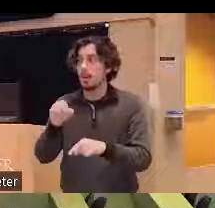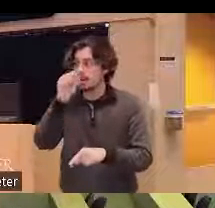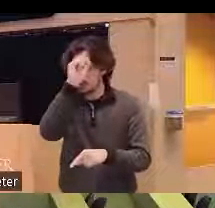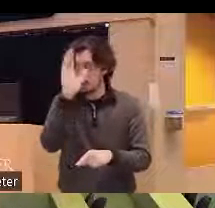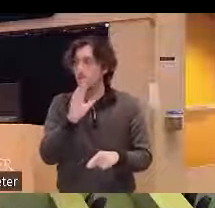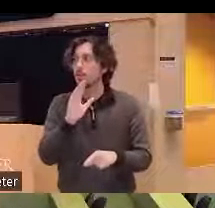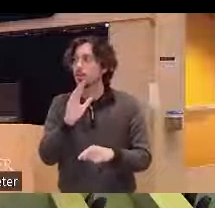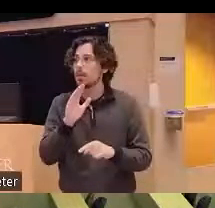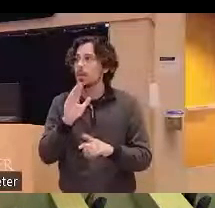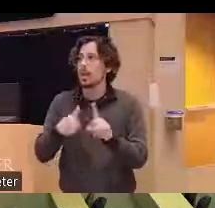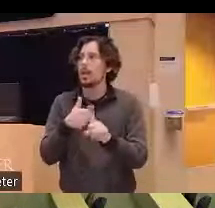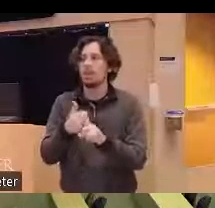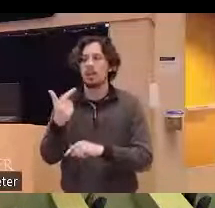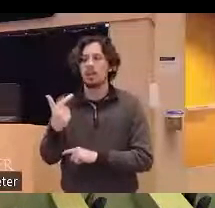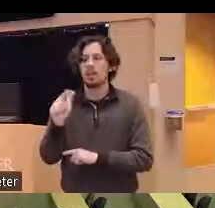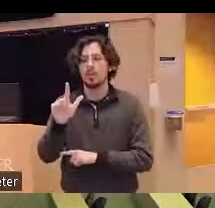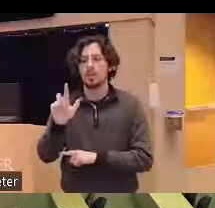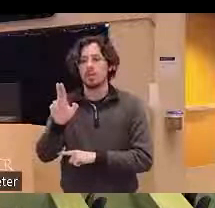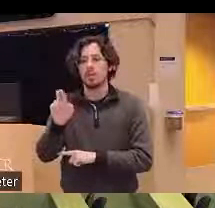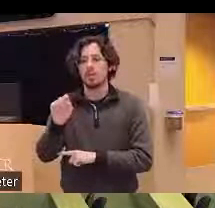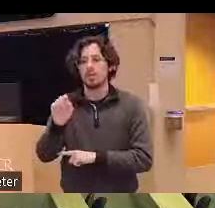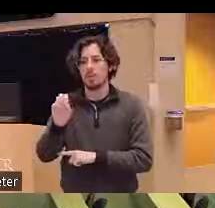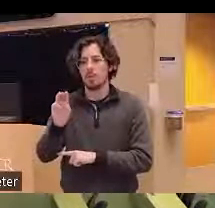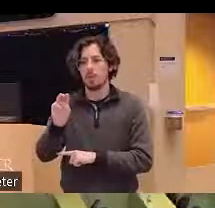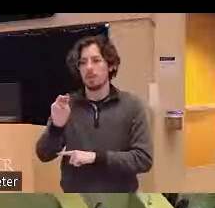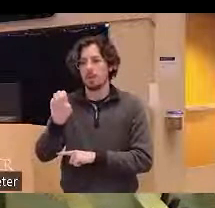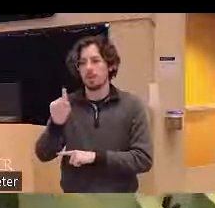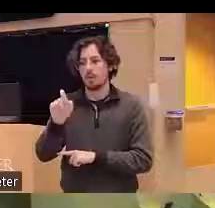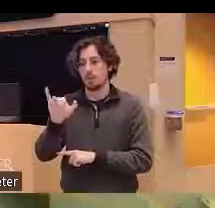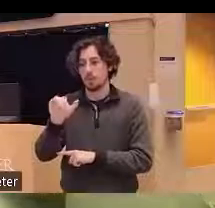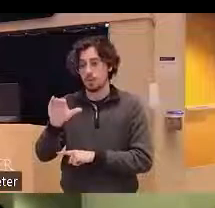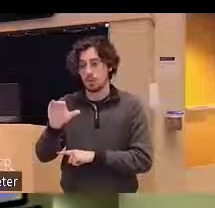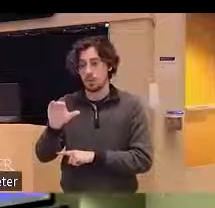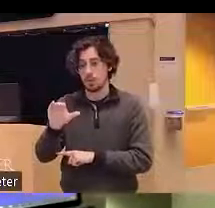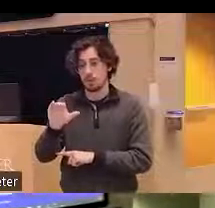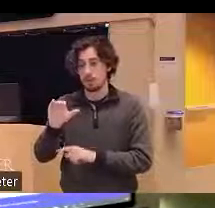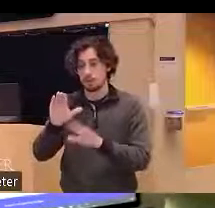murgic system yeah so a lot of the genes for schizophrenia that we find probably weaken the